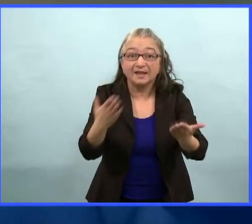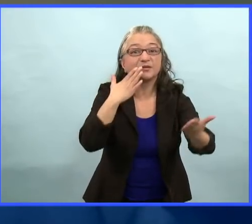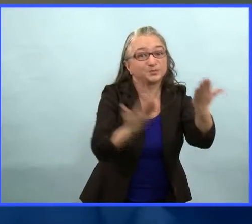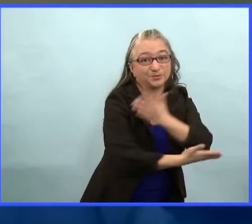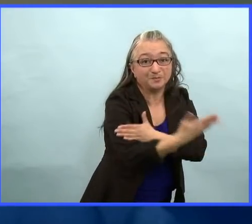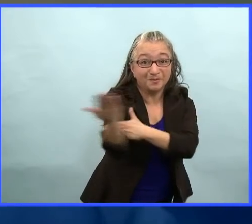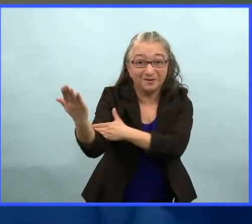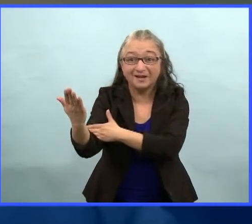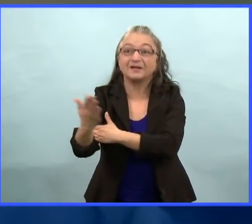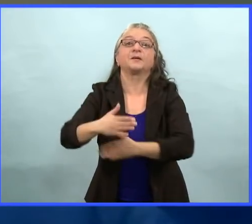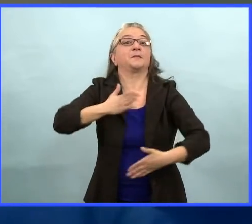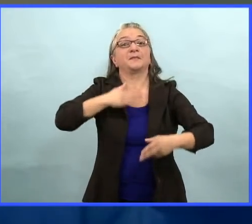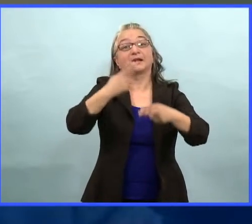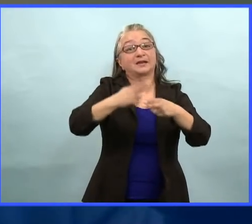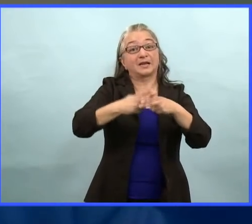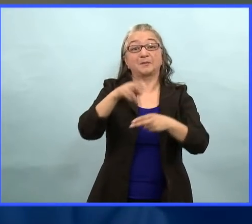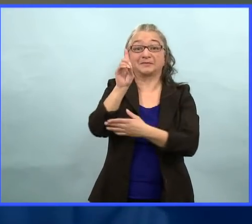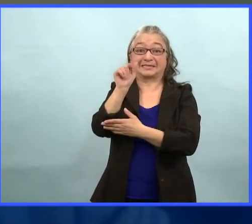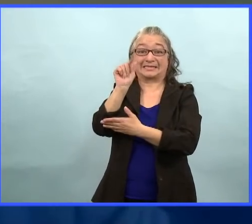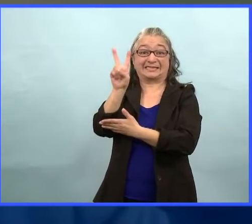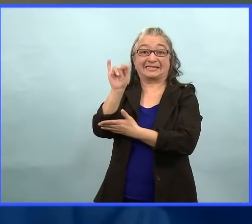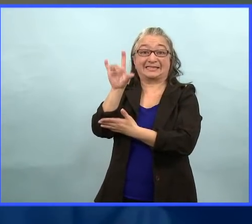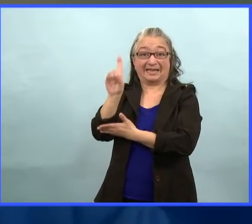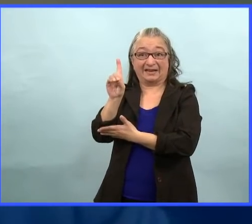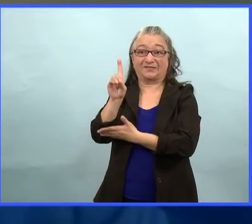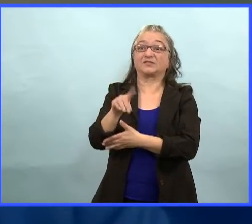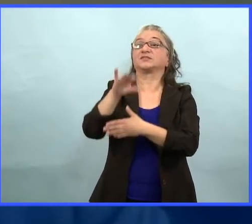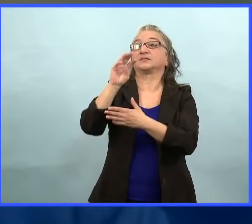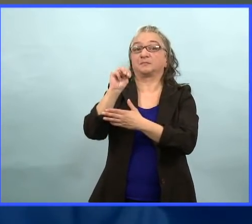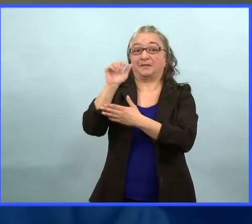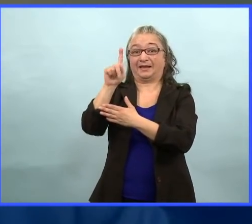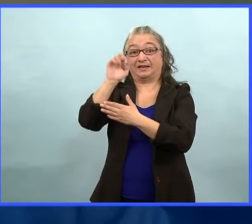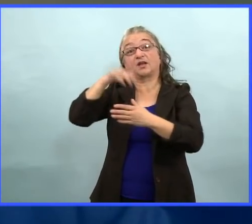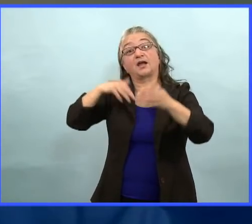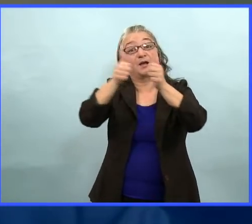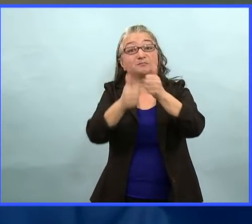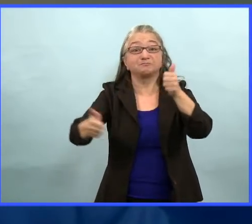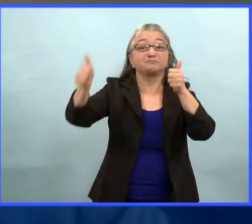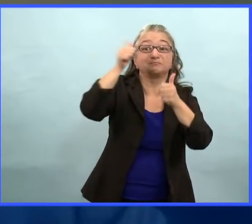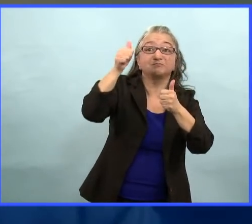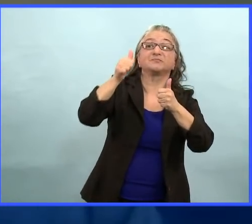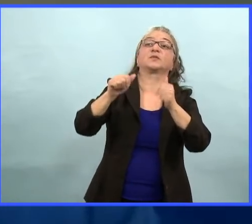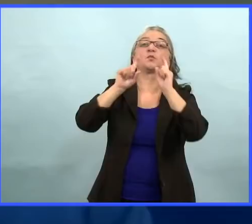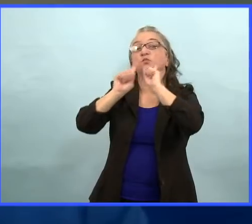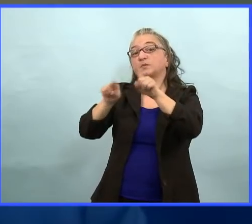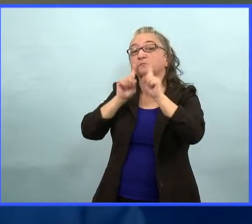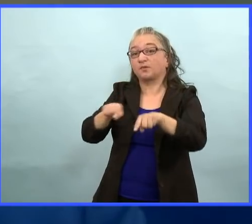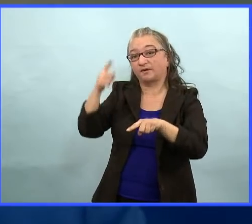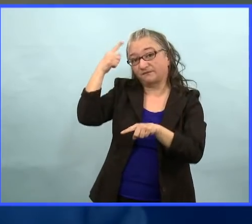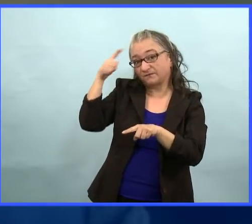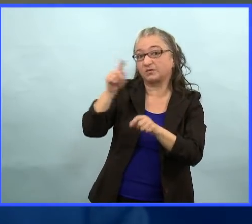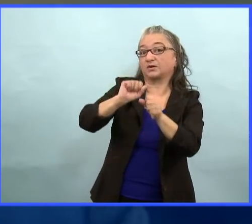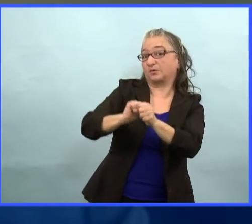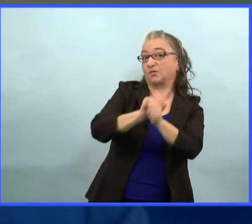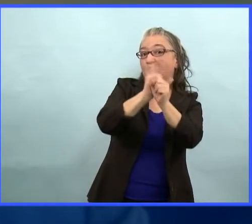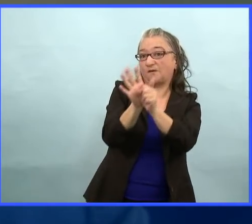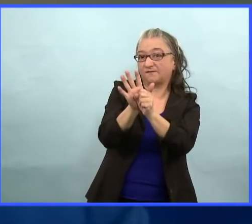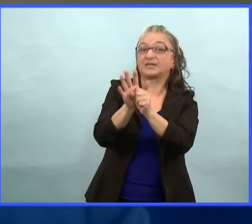is david mateer and i'm the incident commander for manitoba's response to covert 19 during this wave